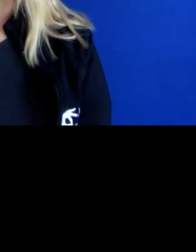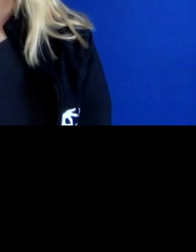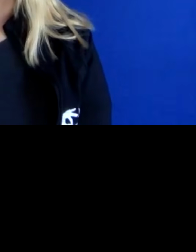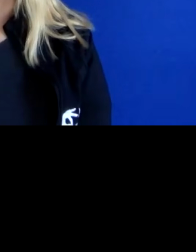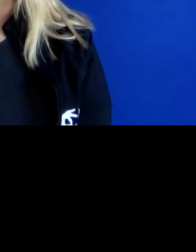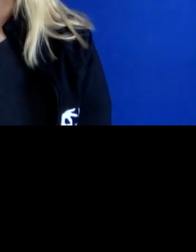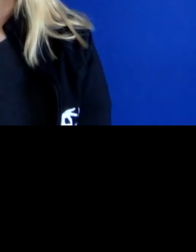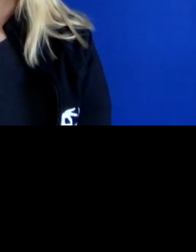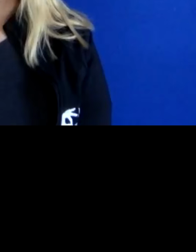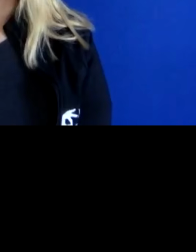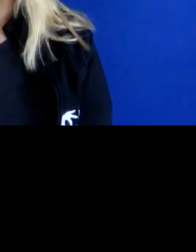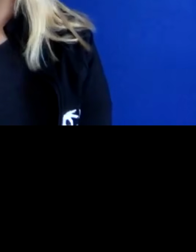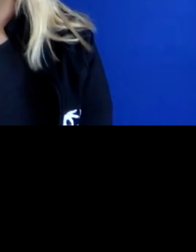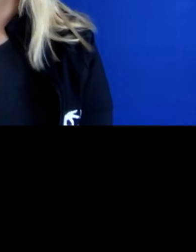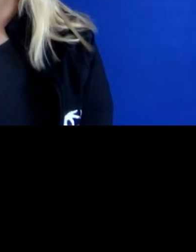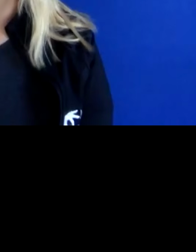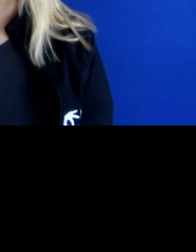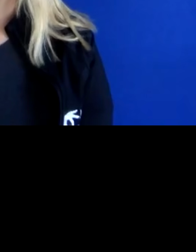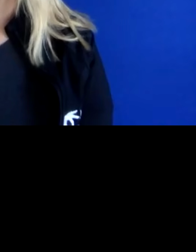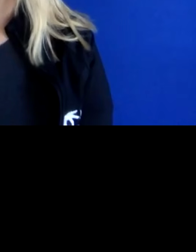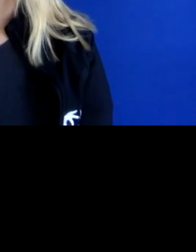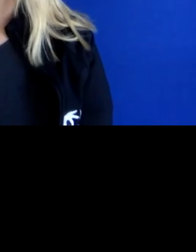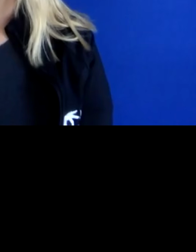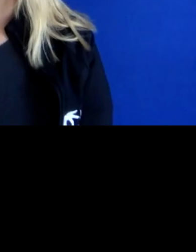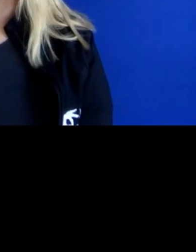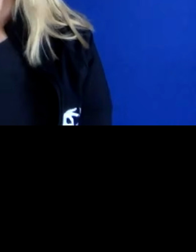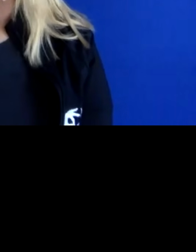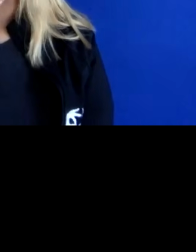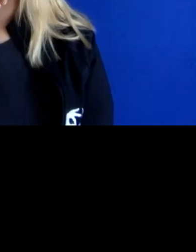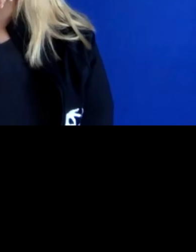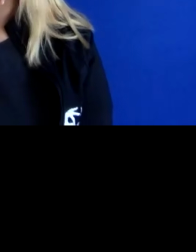Basically -- there are technical things to do,